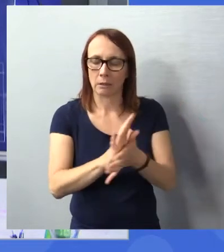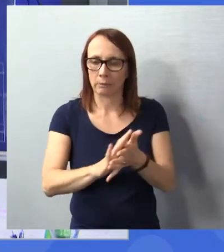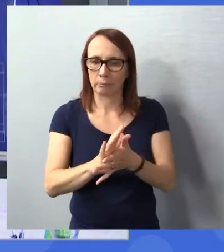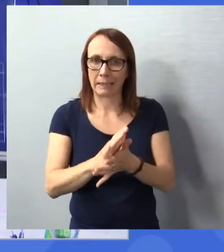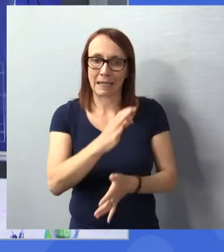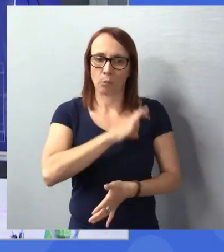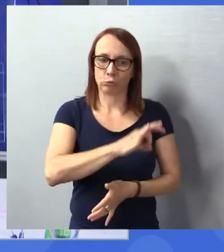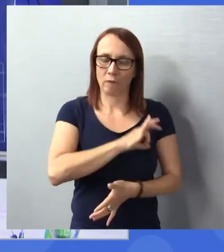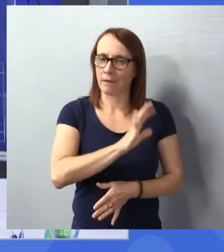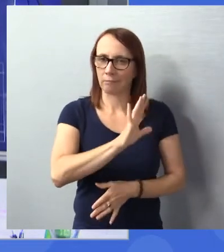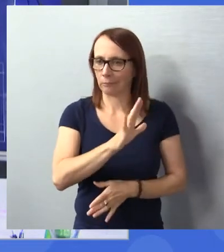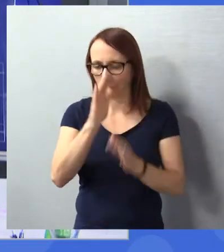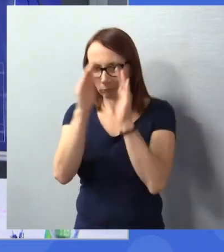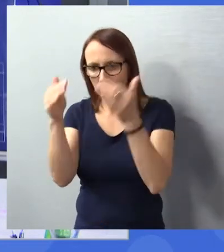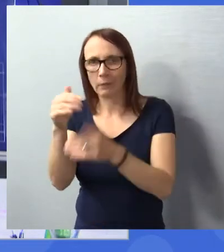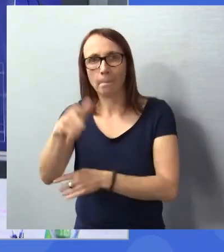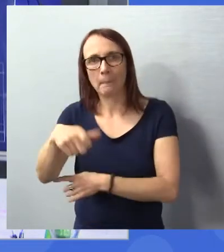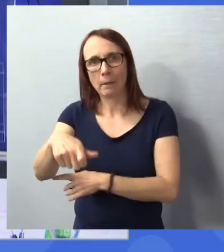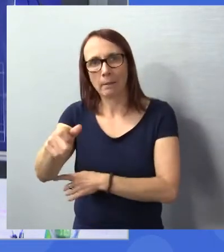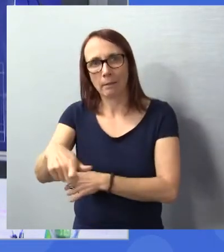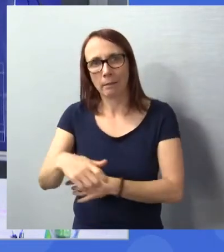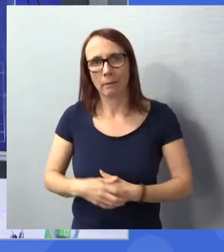the consensus in the group which lay don't you thinking around a fair